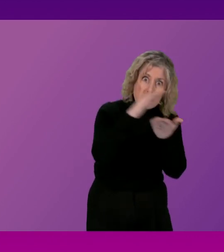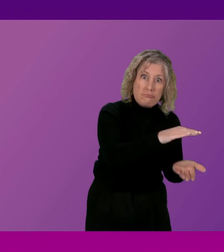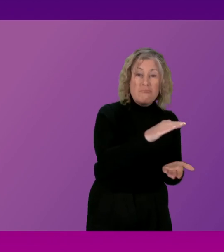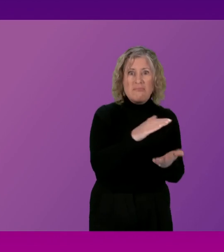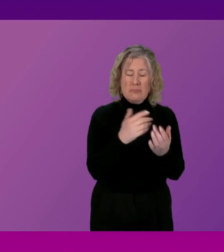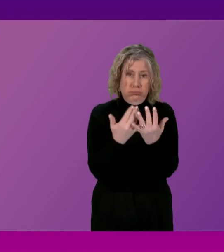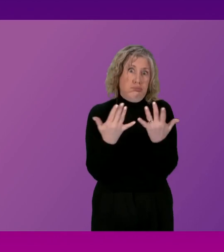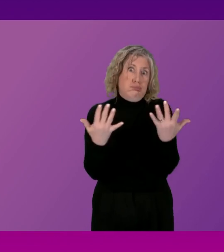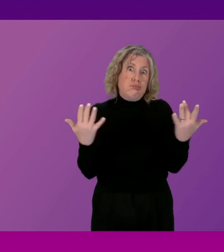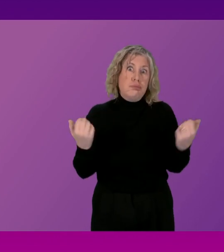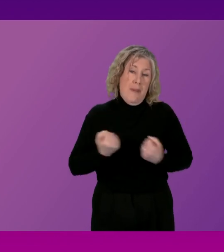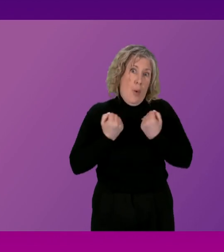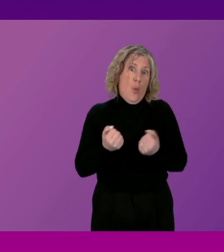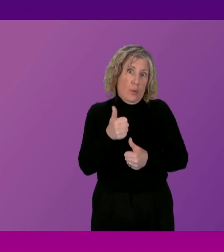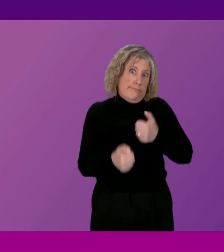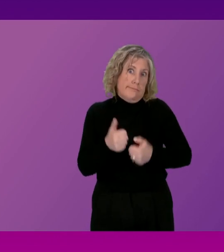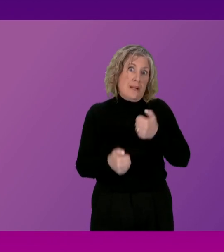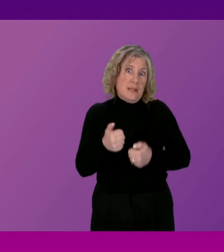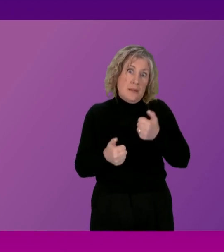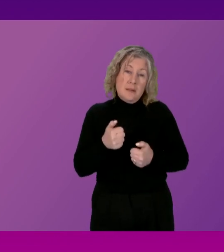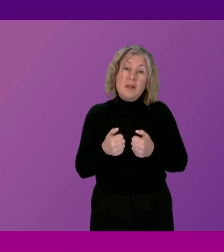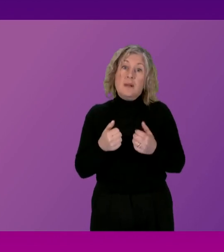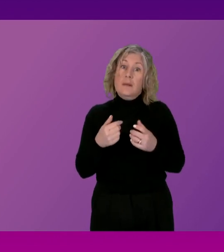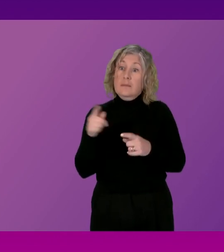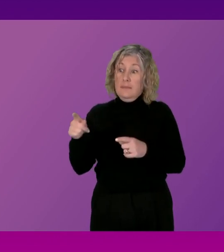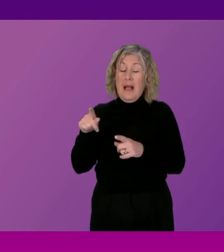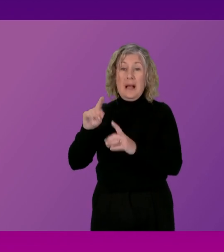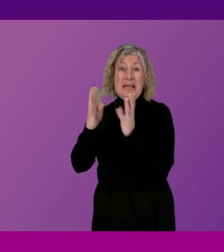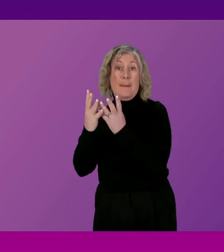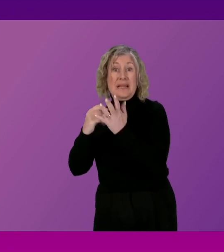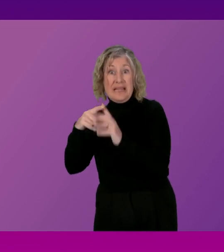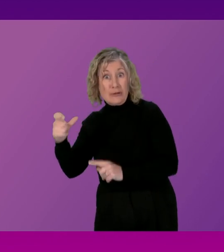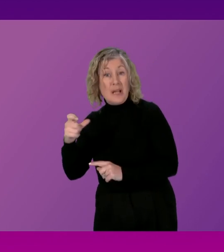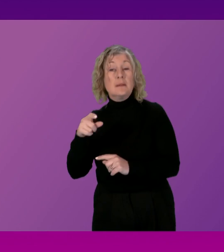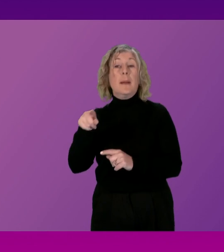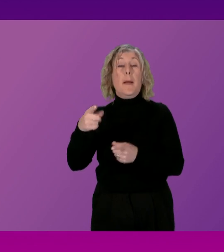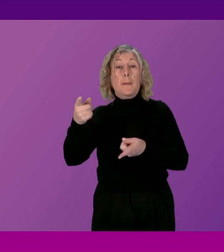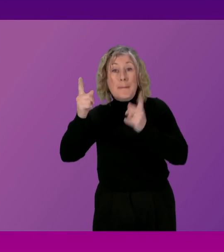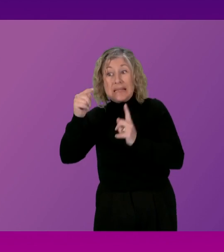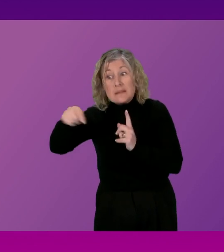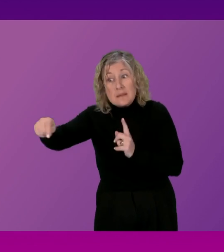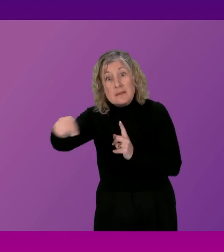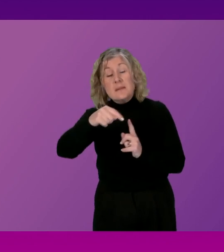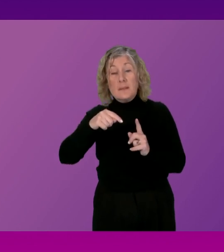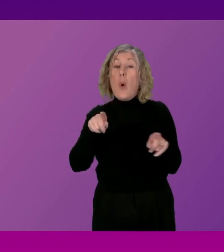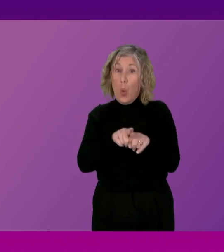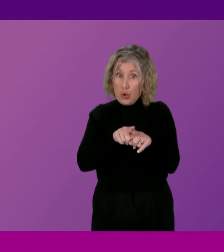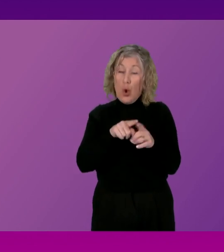many messages, not just with cabinet secretaries or with ministers but with UK Government ministers